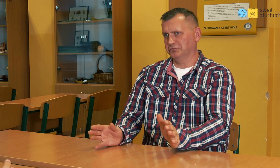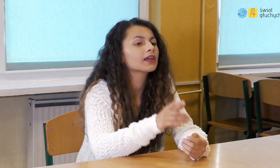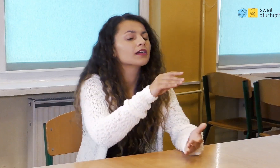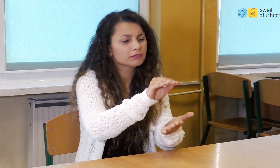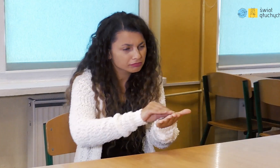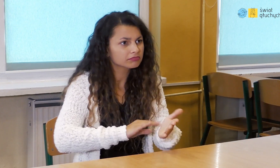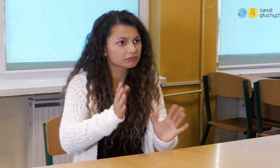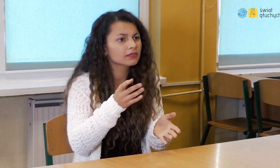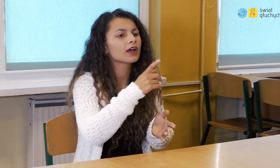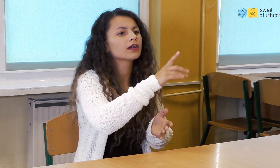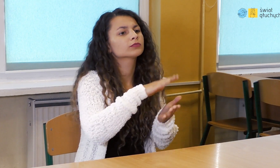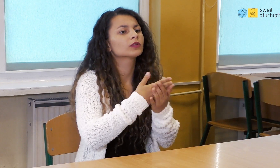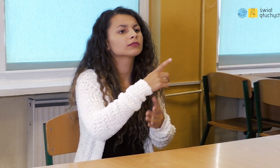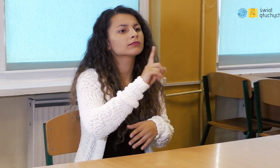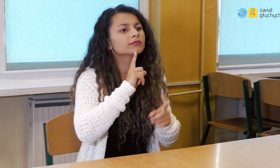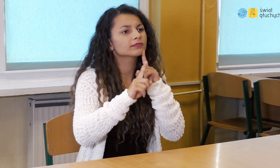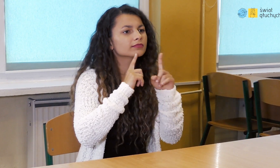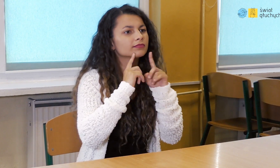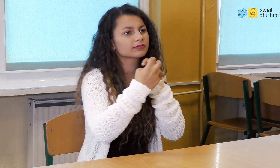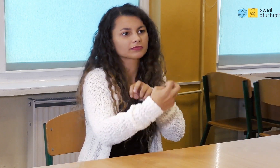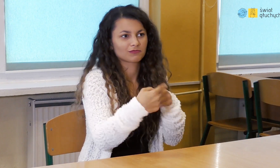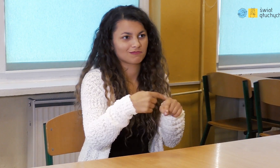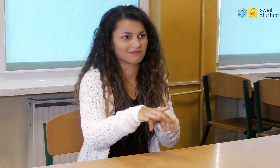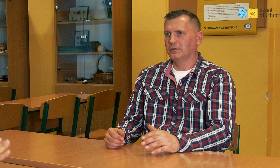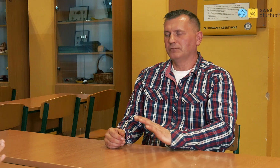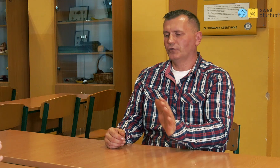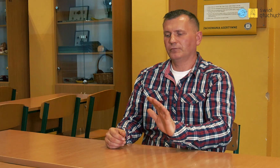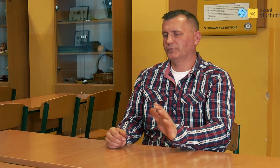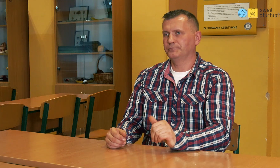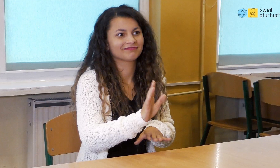There were no oral exams? No.